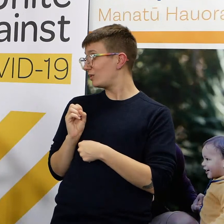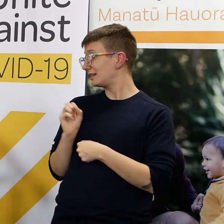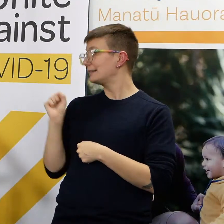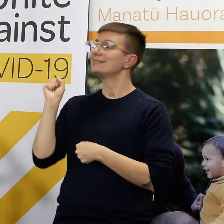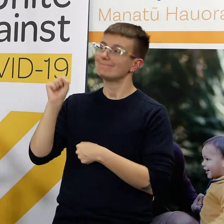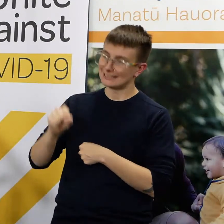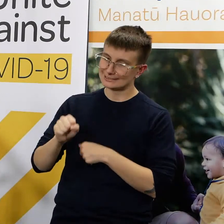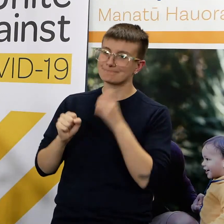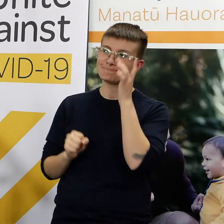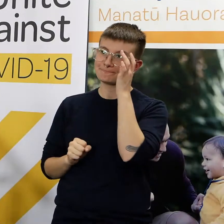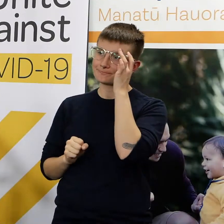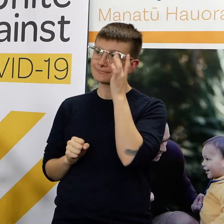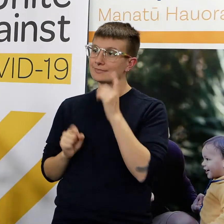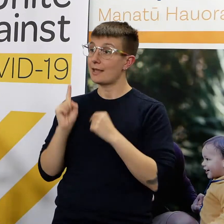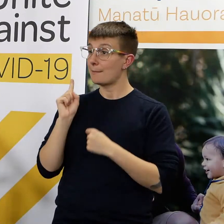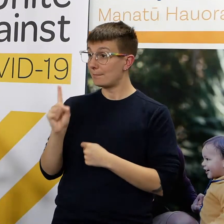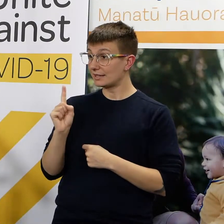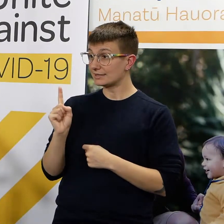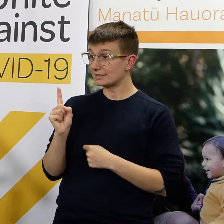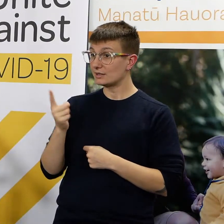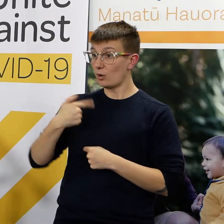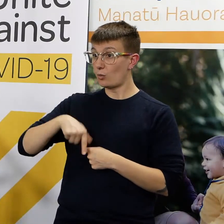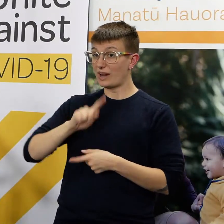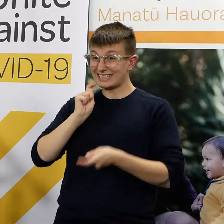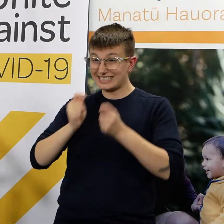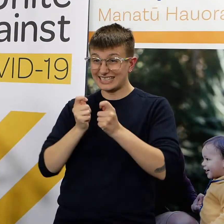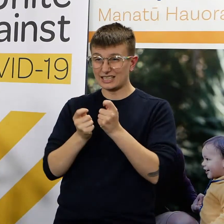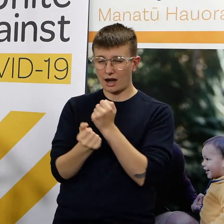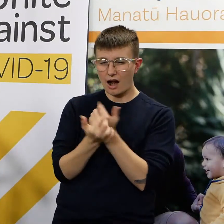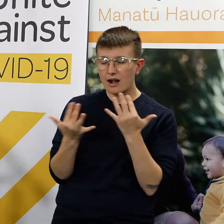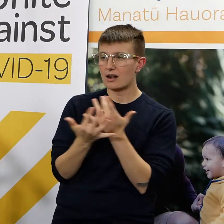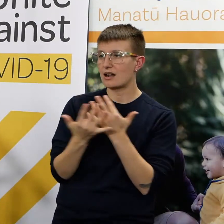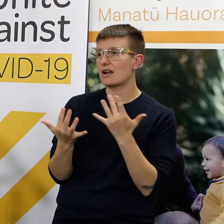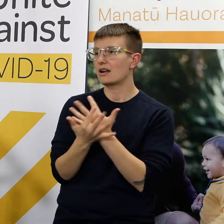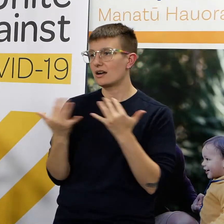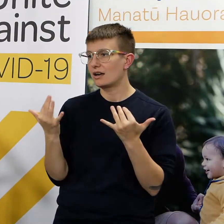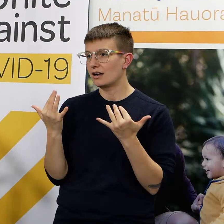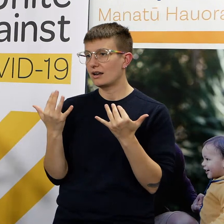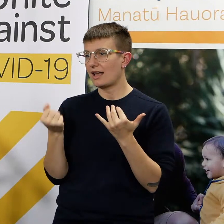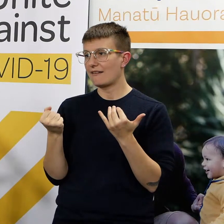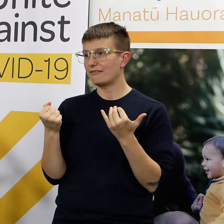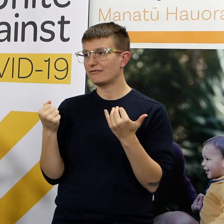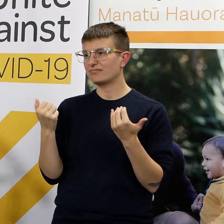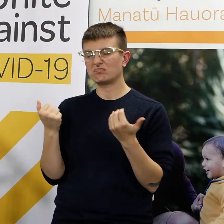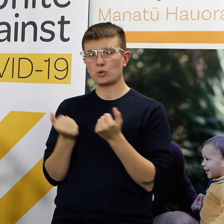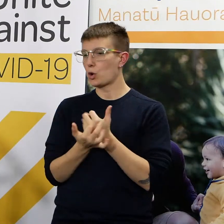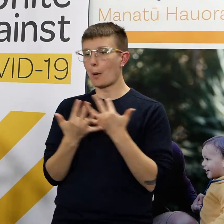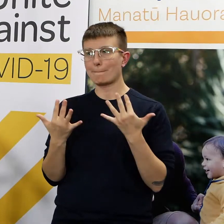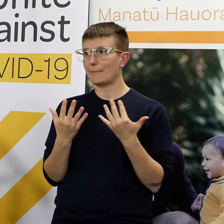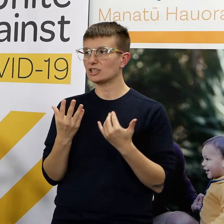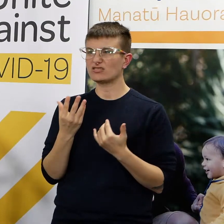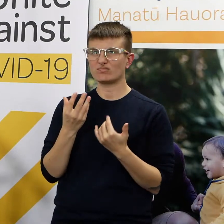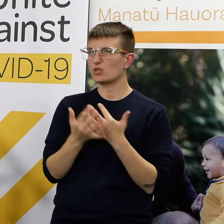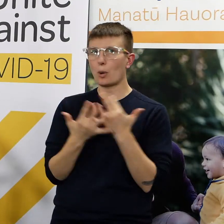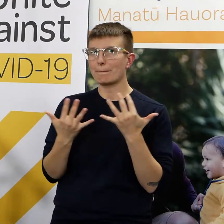what I believe are relatively high rates of testing given that we have very low rates of influenza like illness in our community.